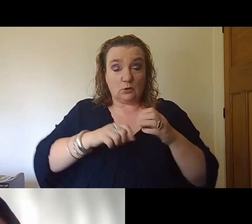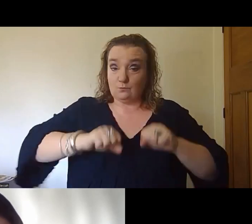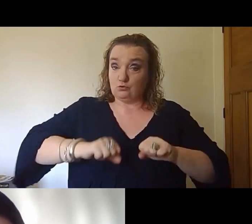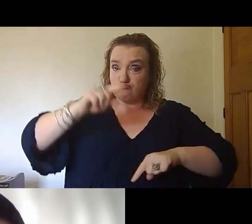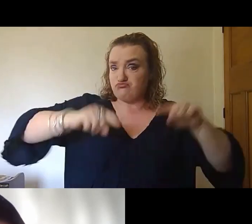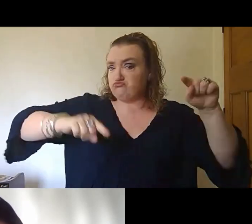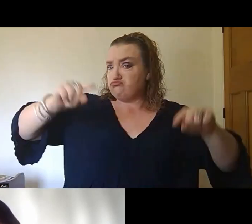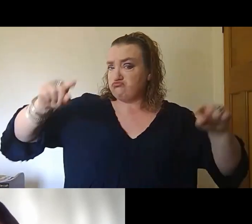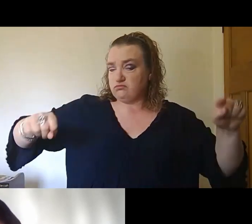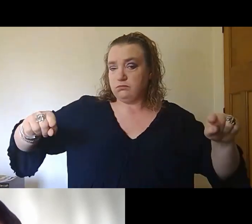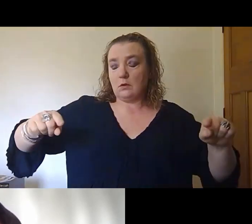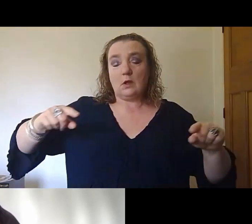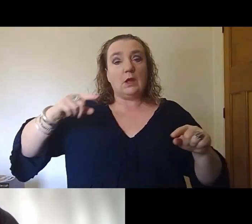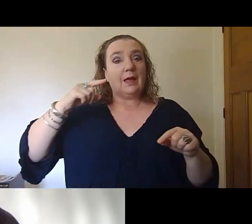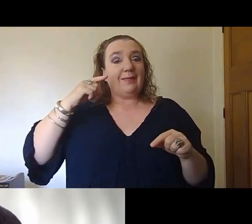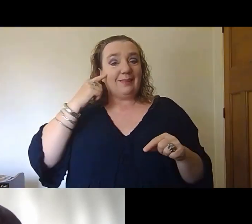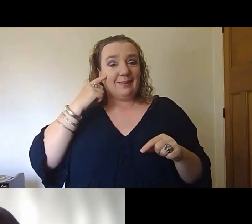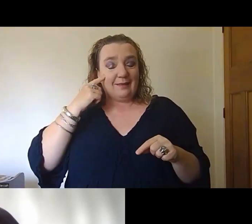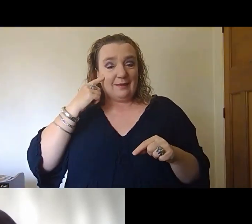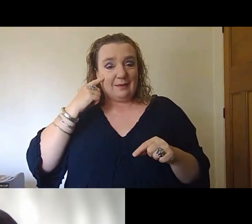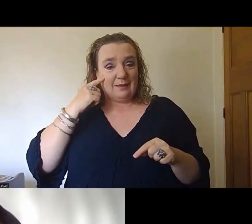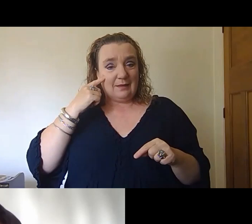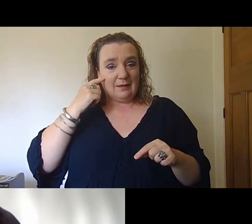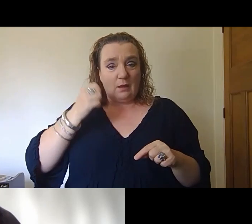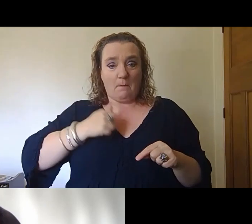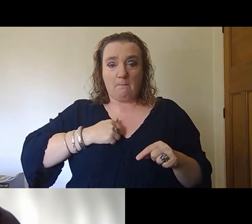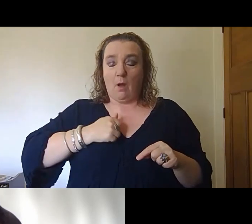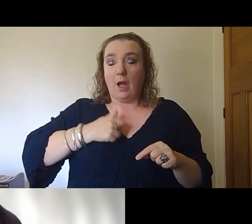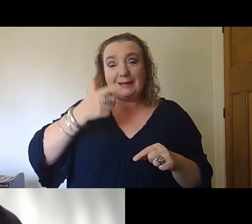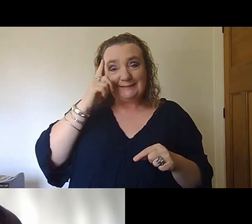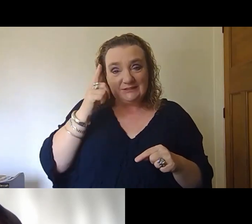So I think that when my teachers sort of got to know me,